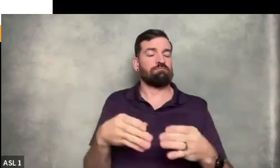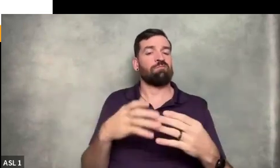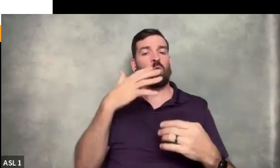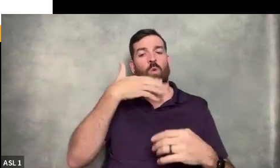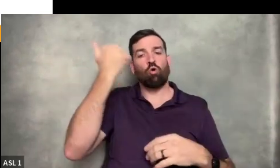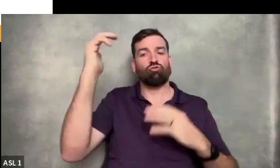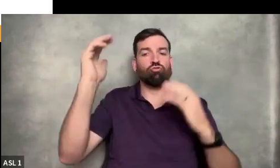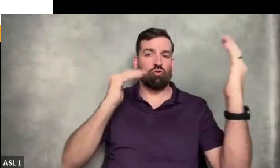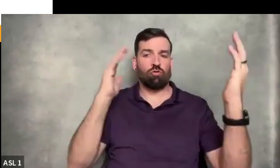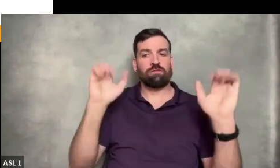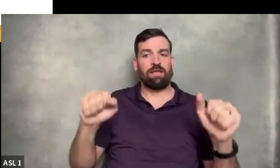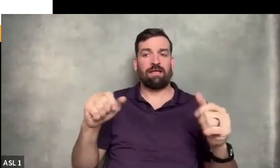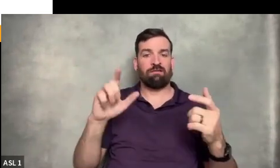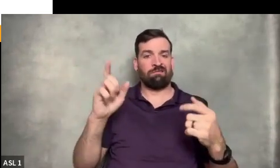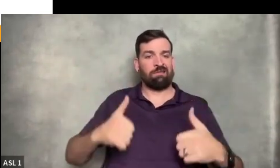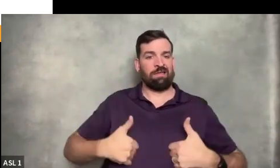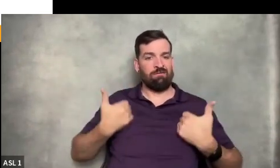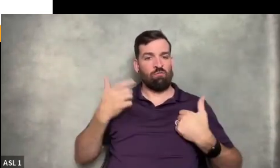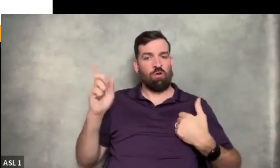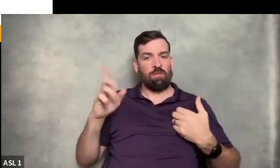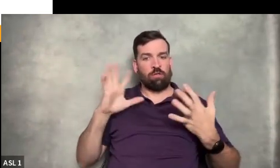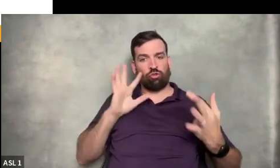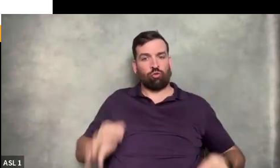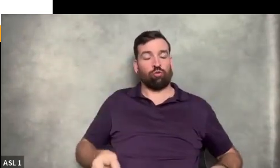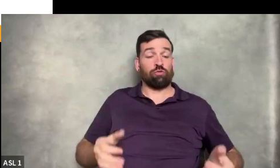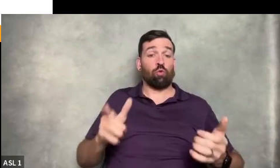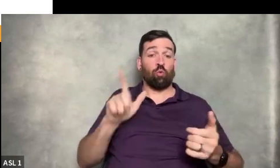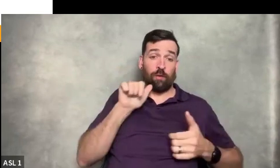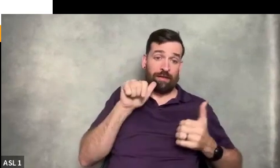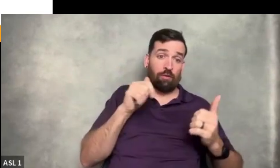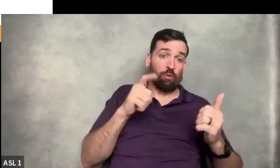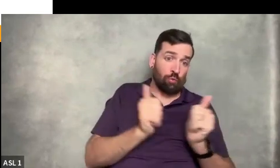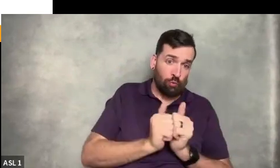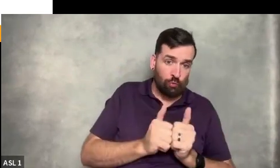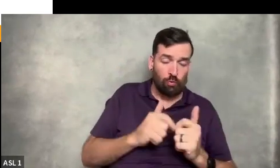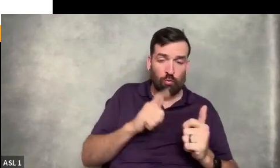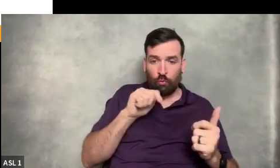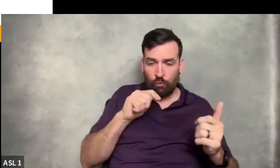where they choose, with the people they choose, and with the ability to participate fully in